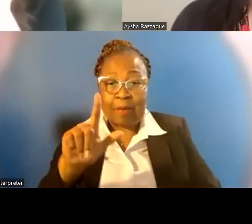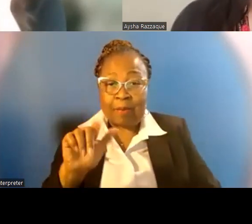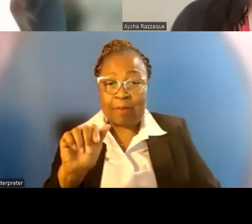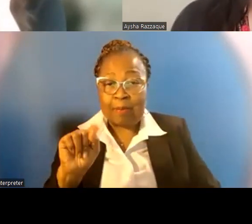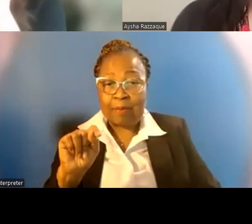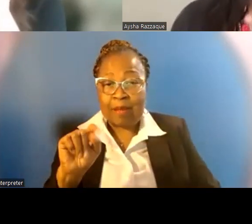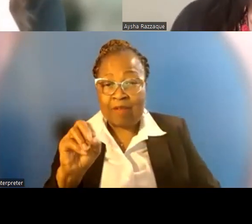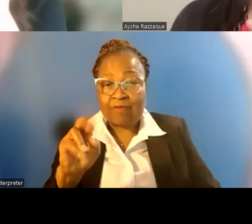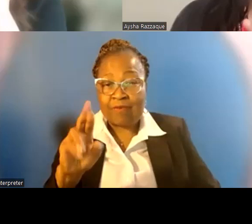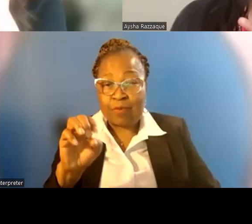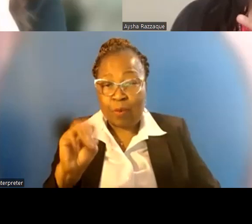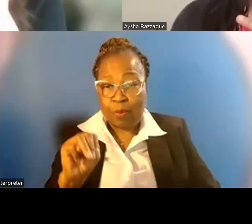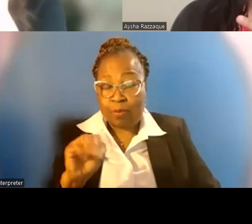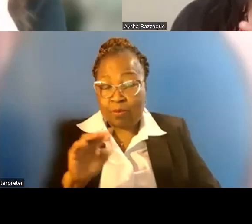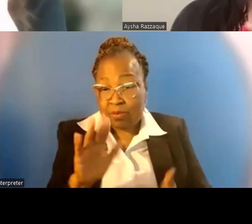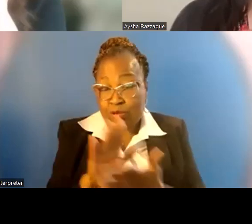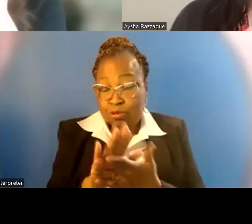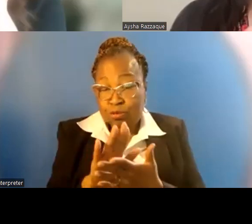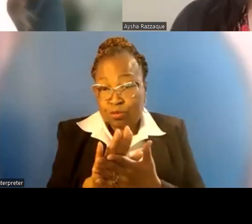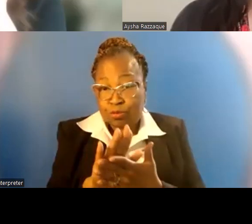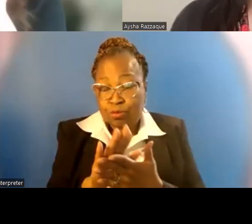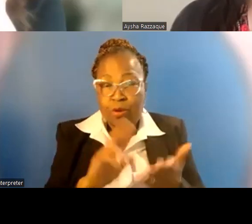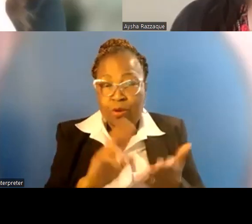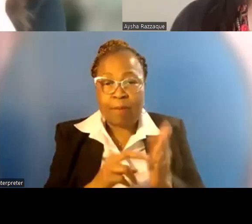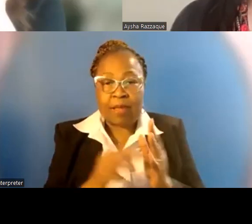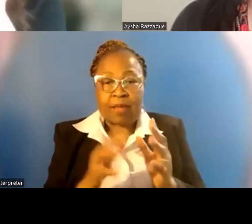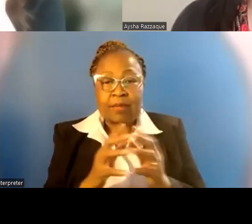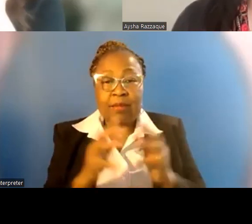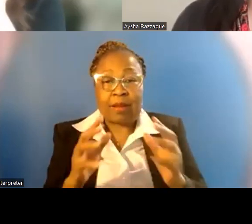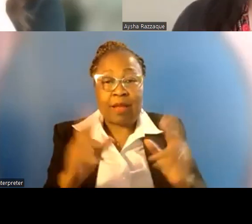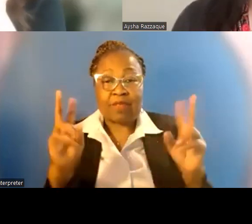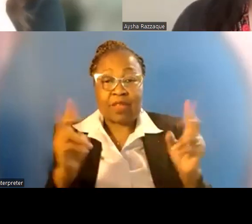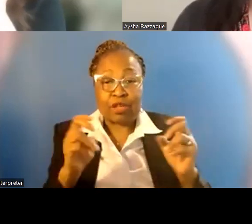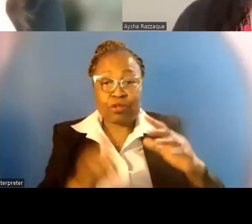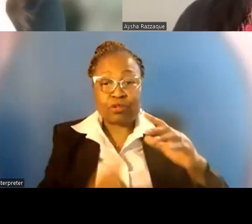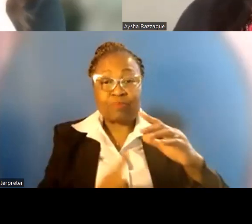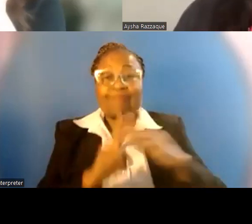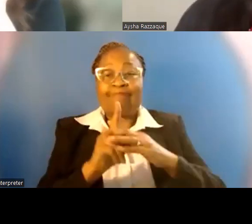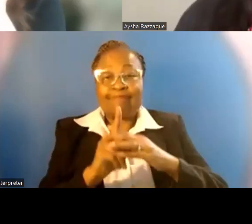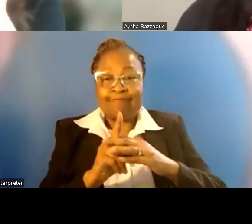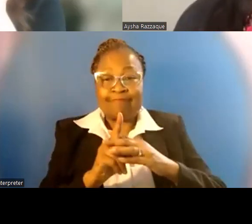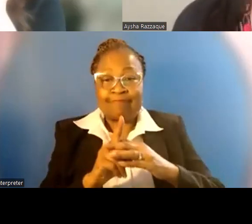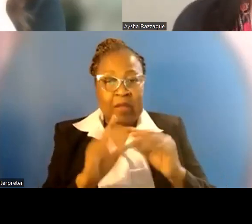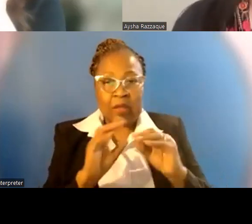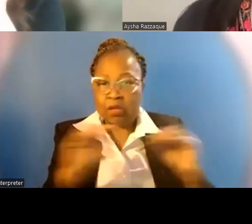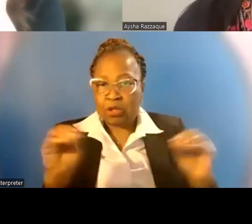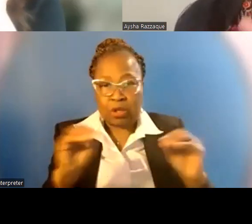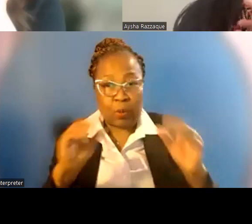means a lot of the issues that they raise fall on deaf ears.